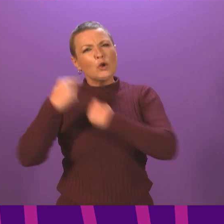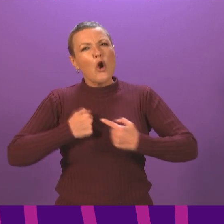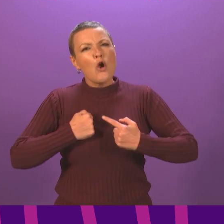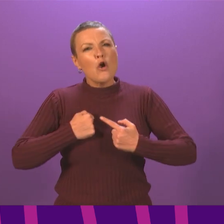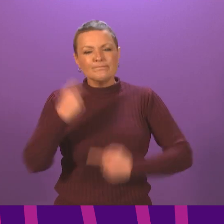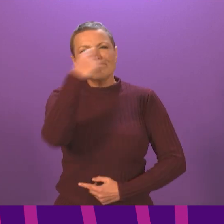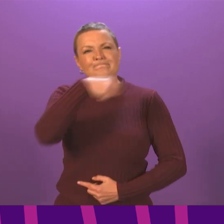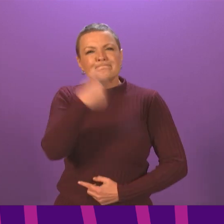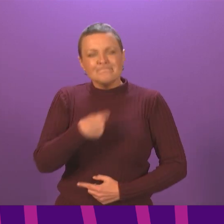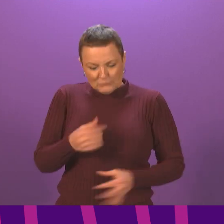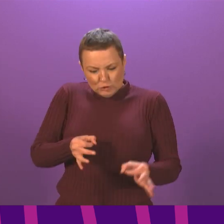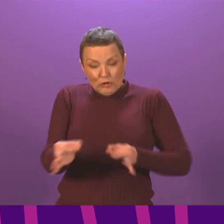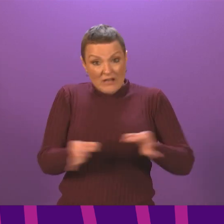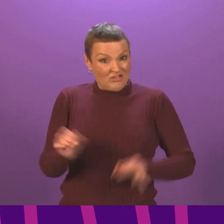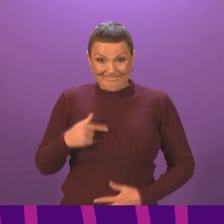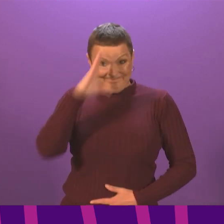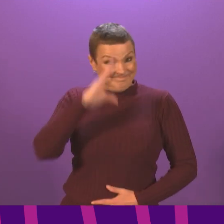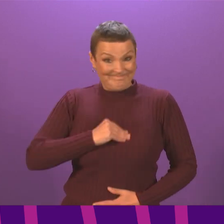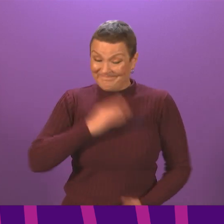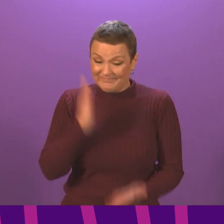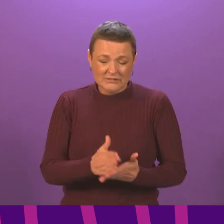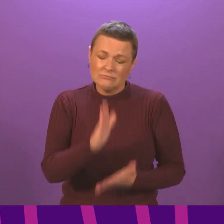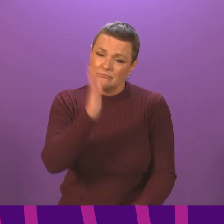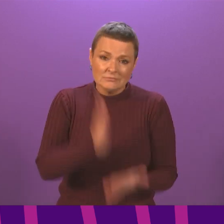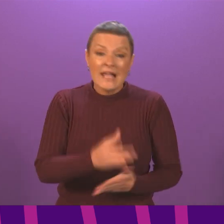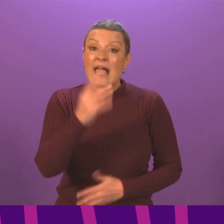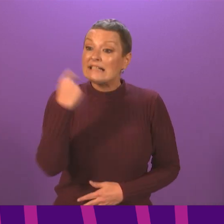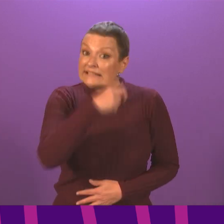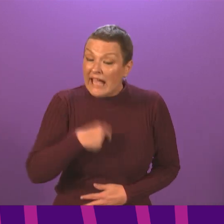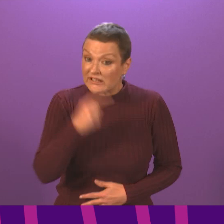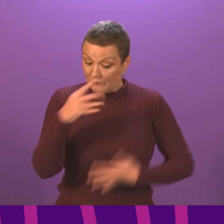and their advice was clear and unanimous: test people with symptoms, test for clinical